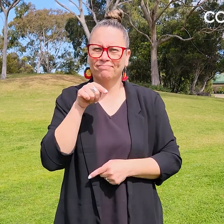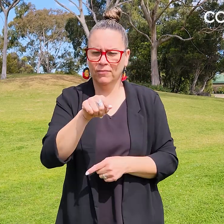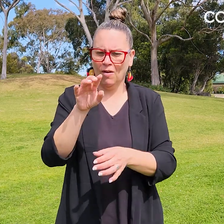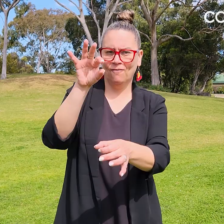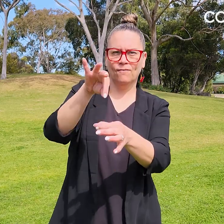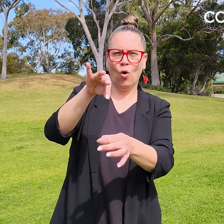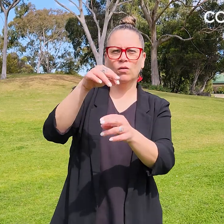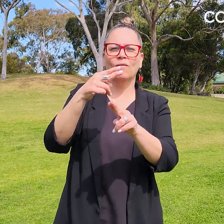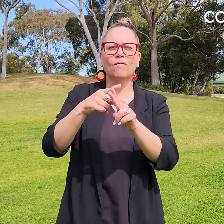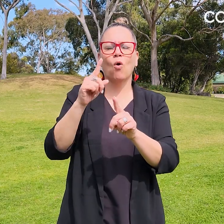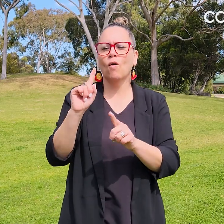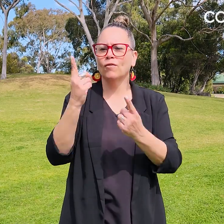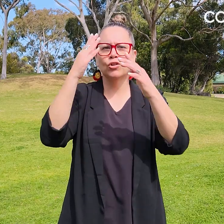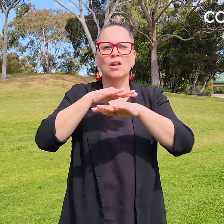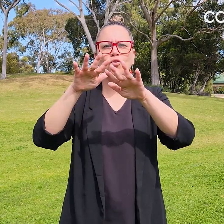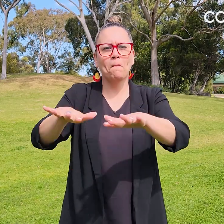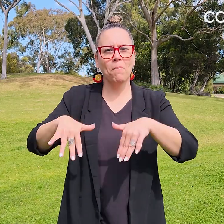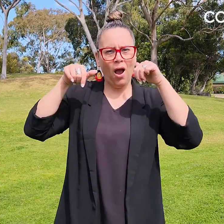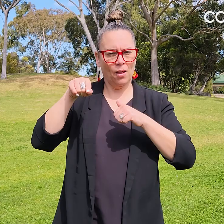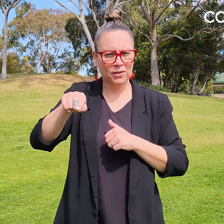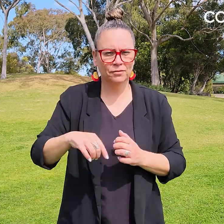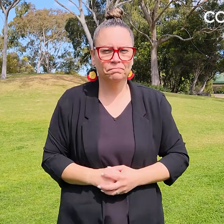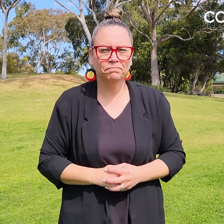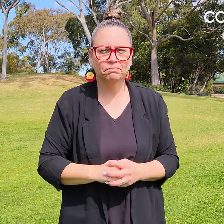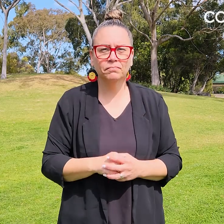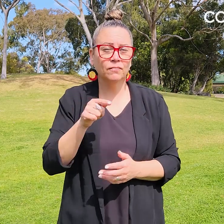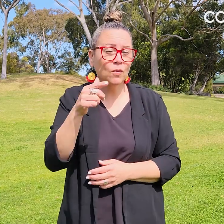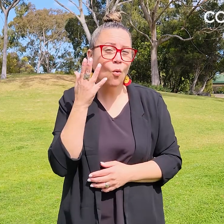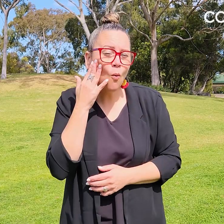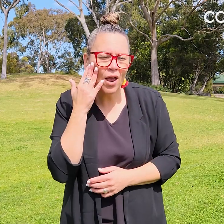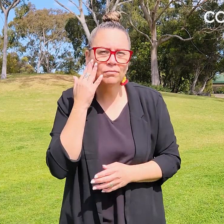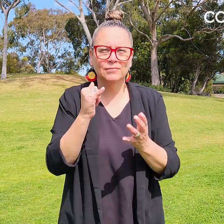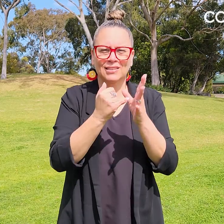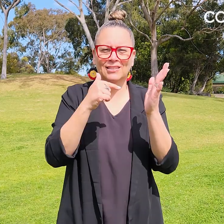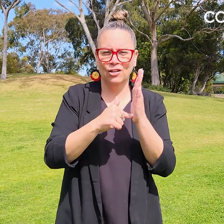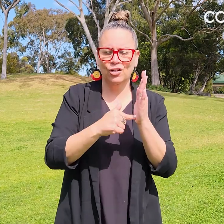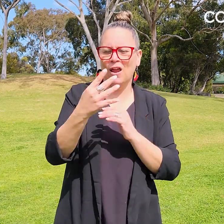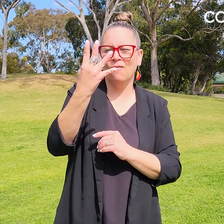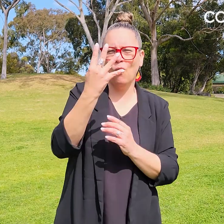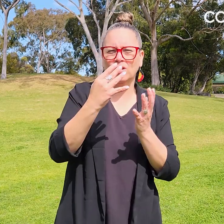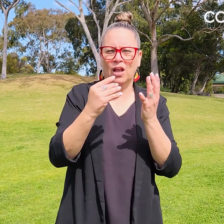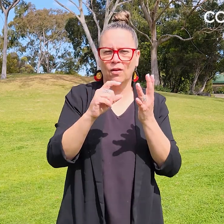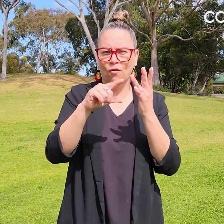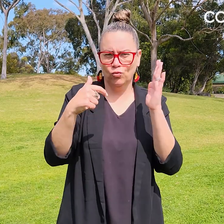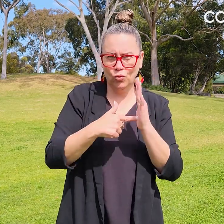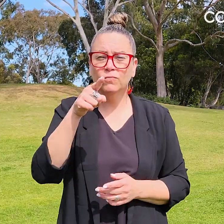for the First Nations Voice on Saturday 14th October?